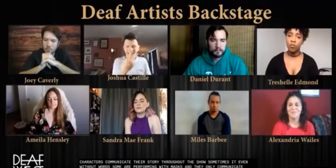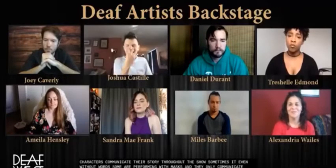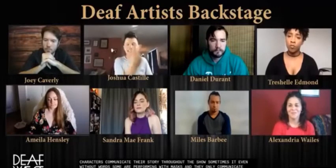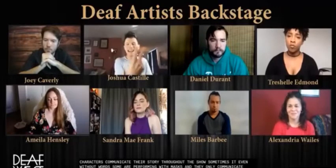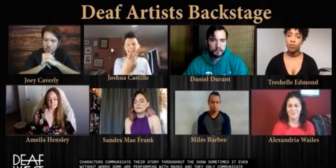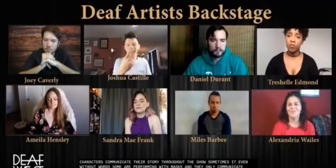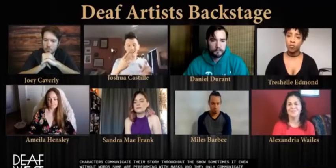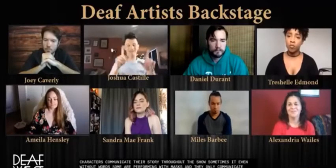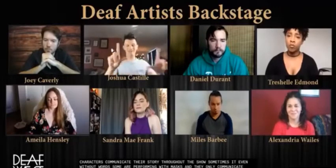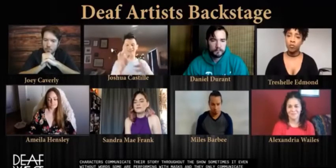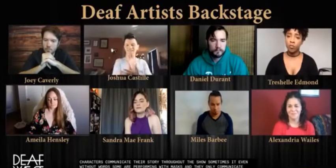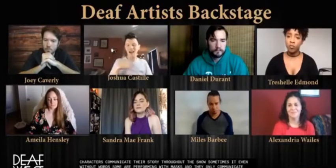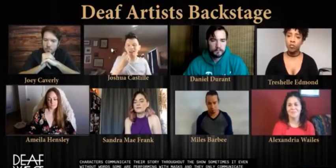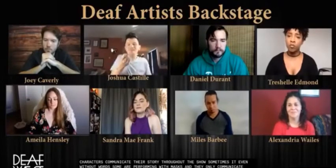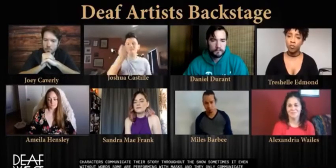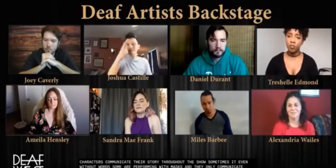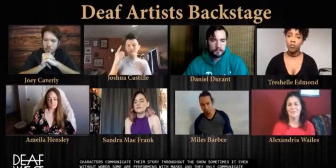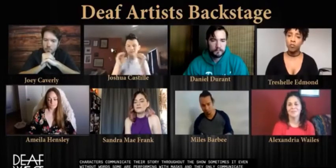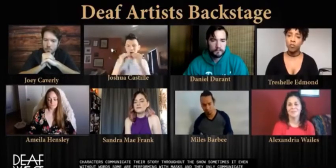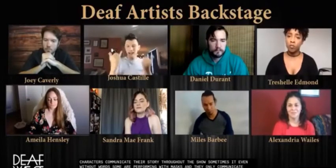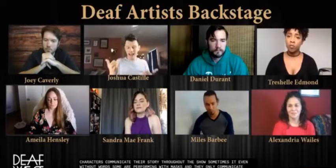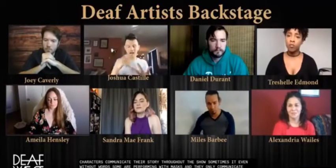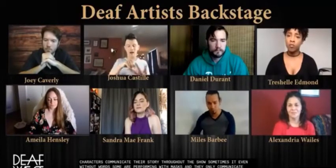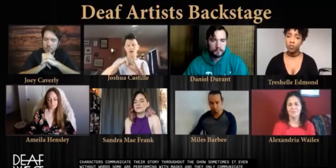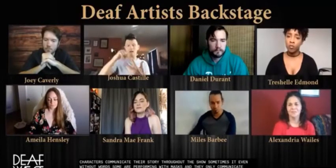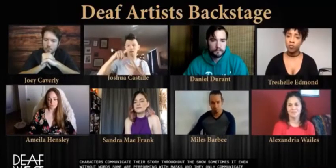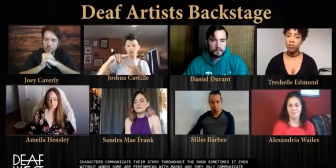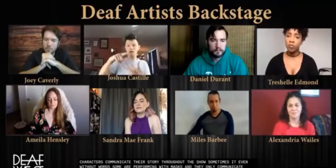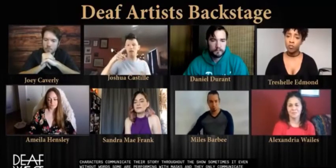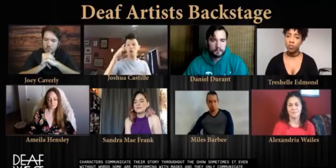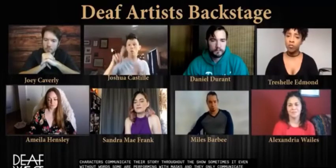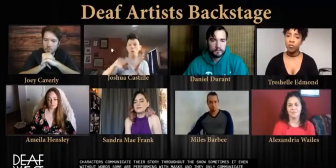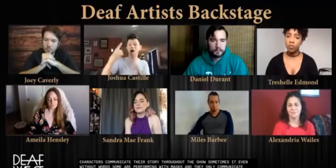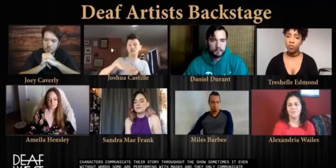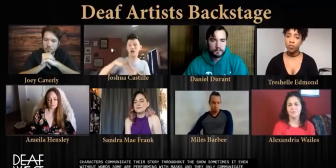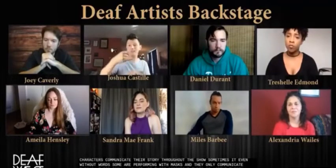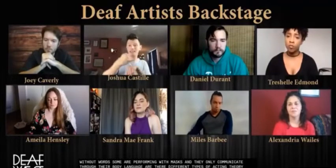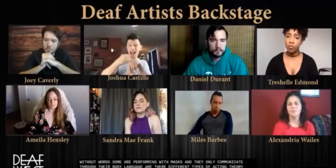what the show was about, and I can see that more now.